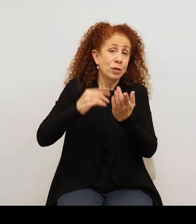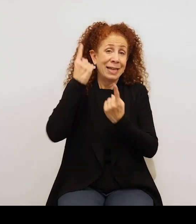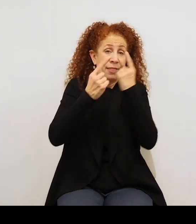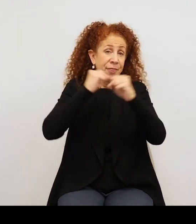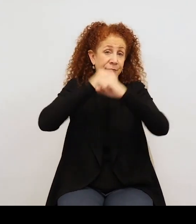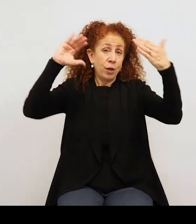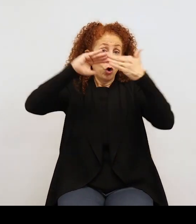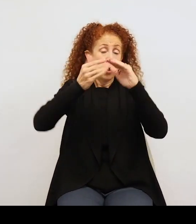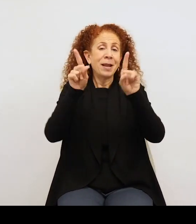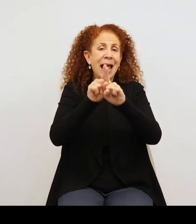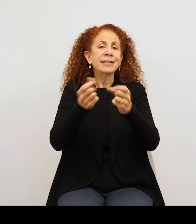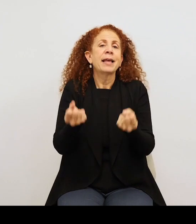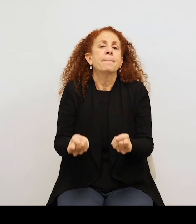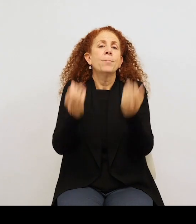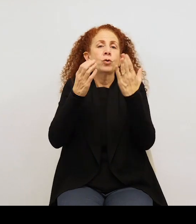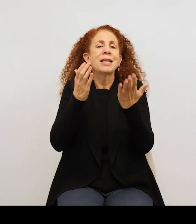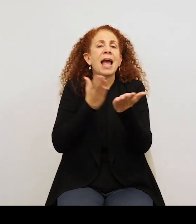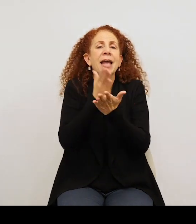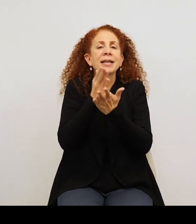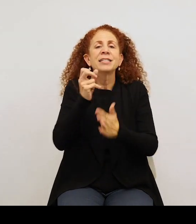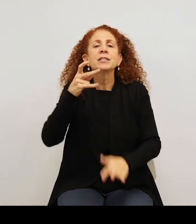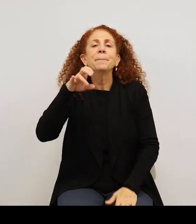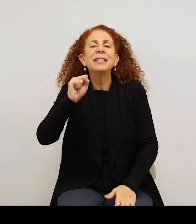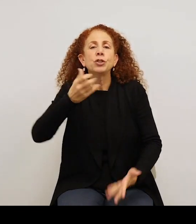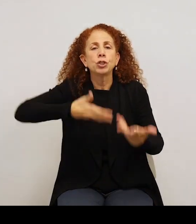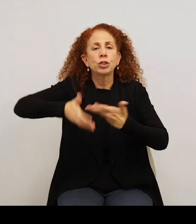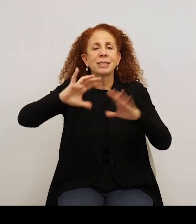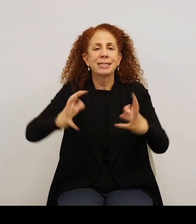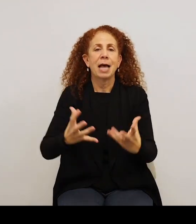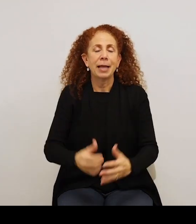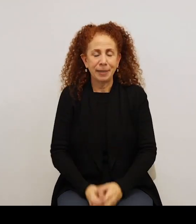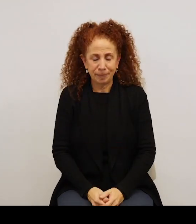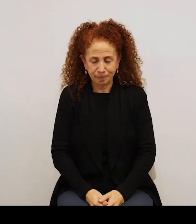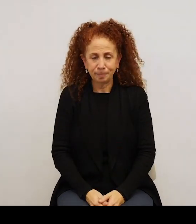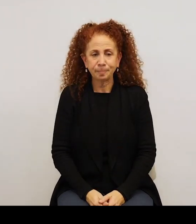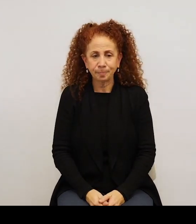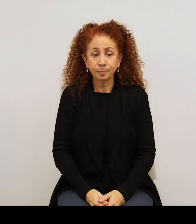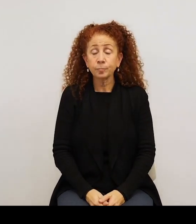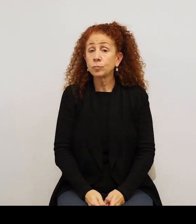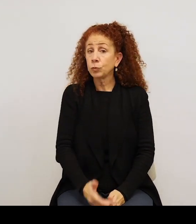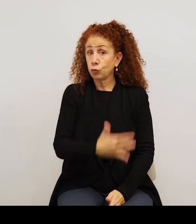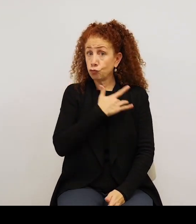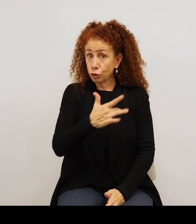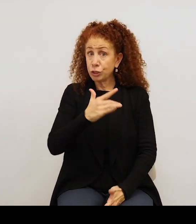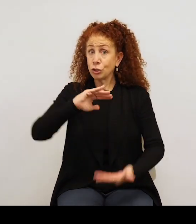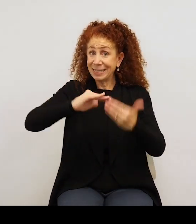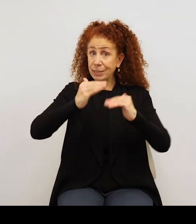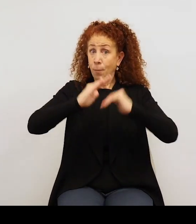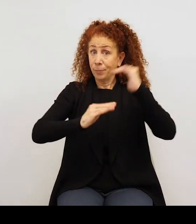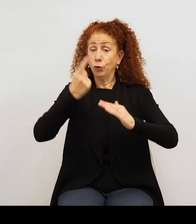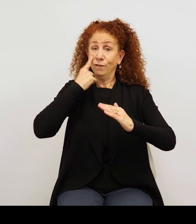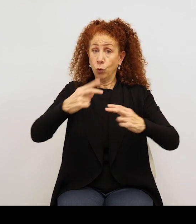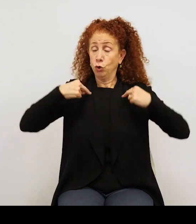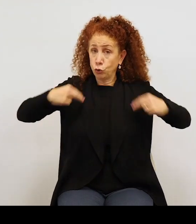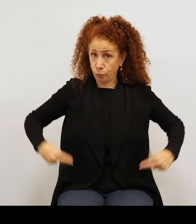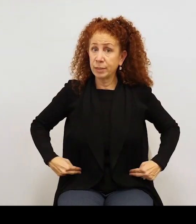as a multi-species society. Traditionally, cities were built for humans, and at least--